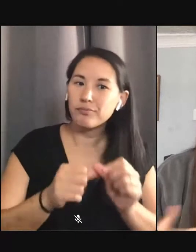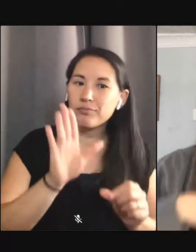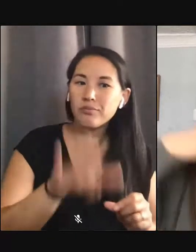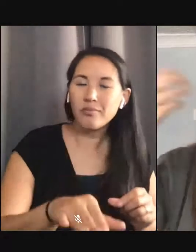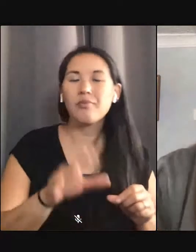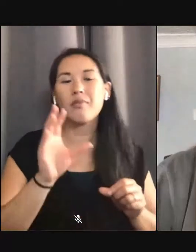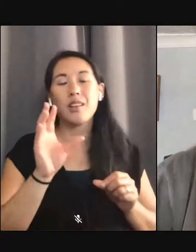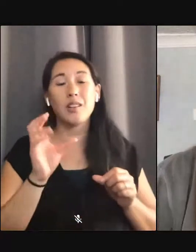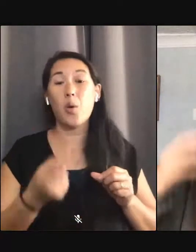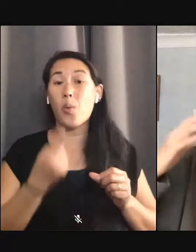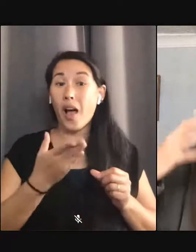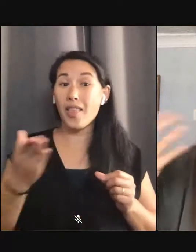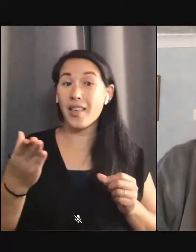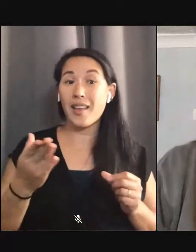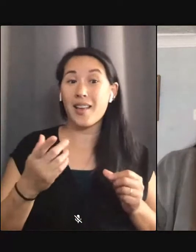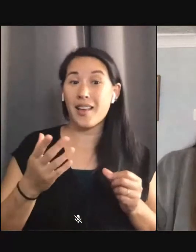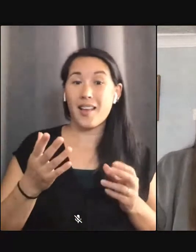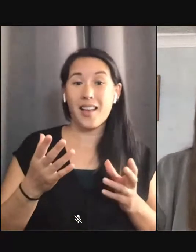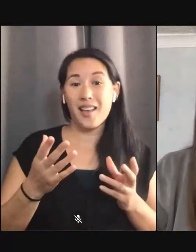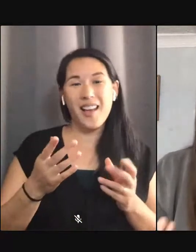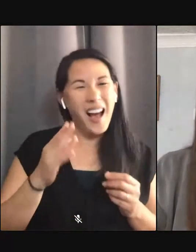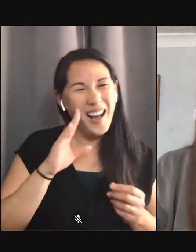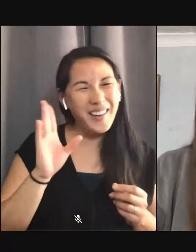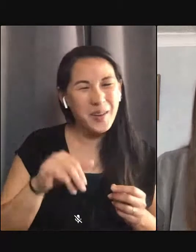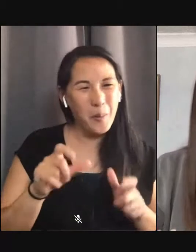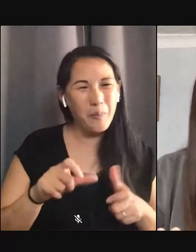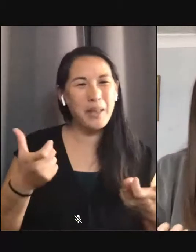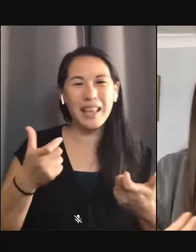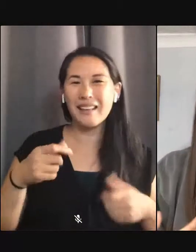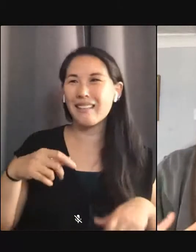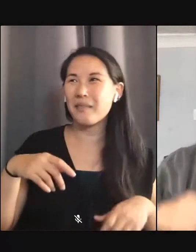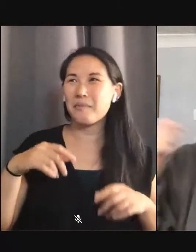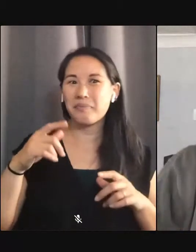magically gift everyone and i know it's it's a big ideological lift it's not it's not a nugget